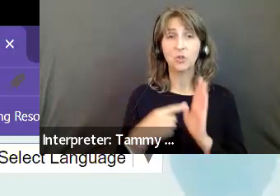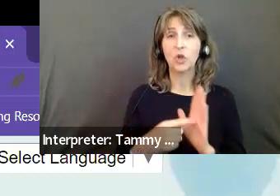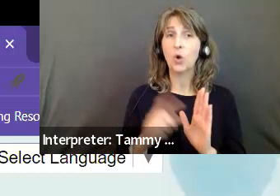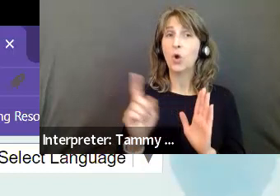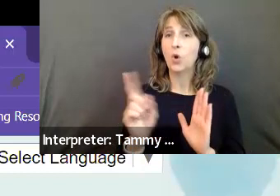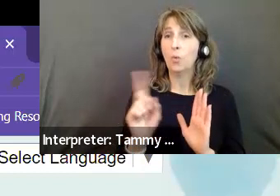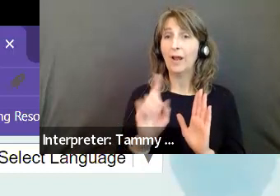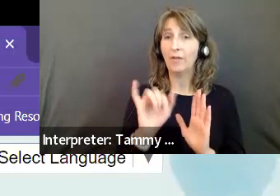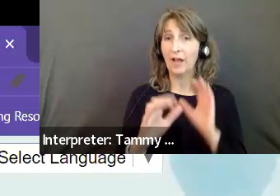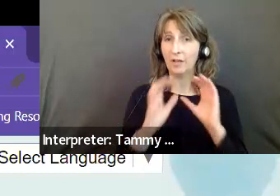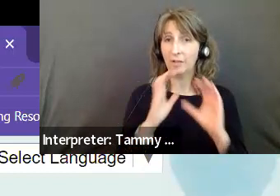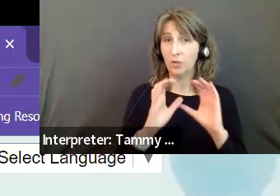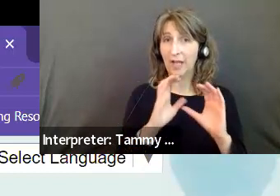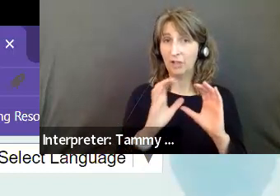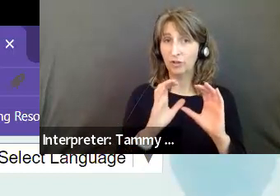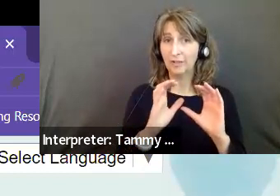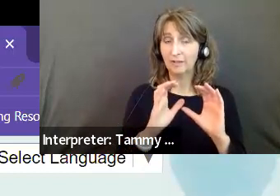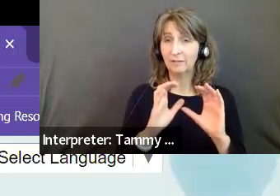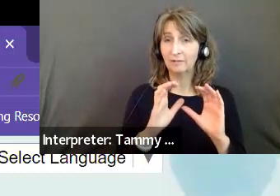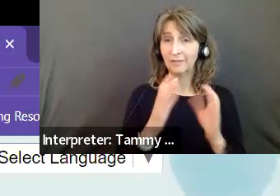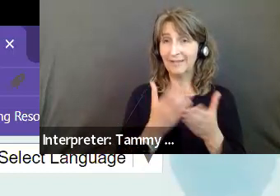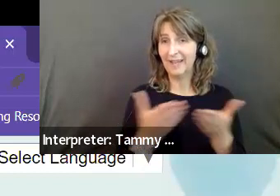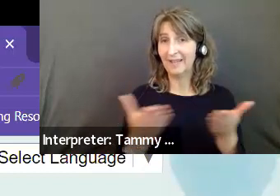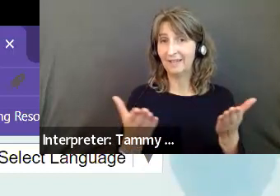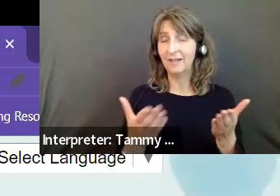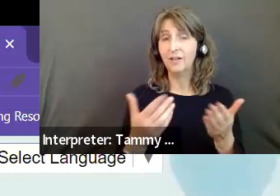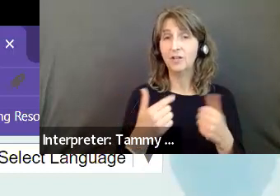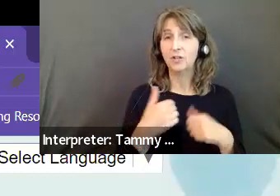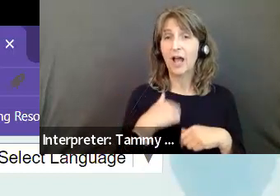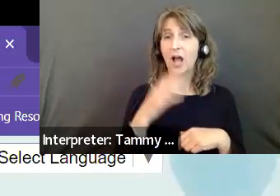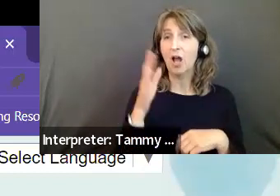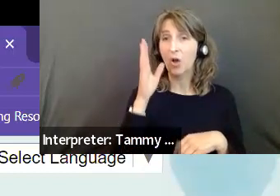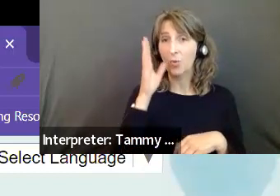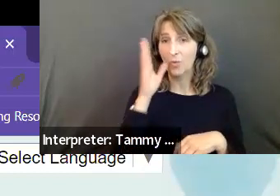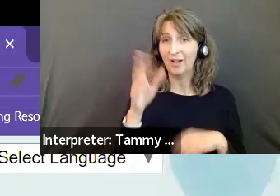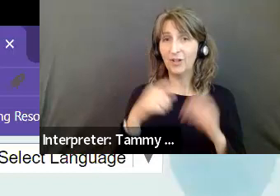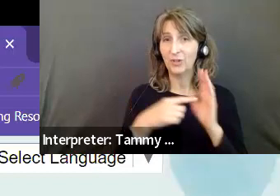Thing is, and so I'm gonna take you down the road where I would go to get it.